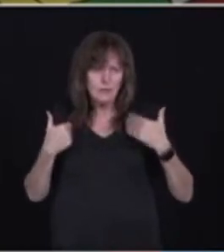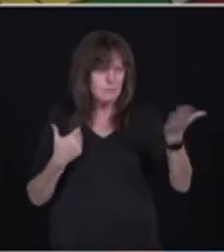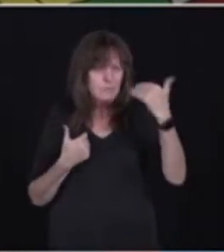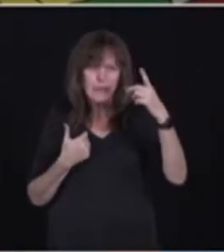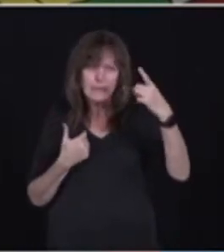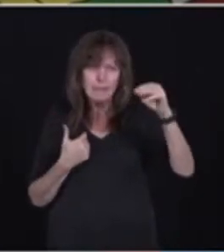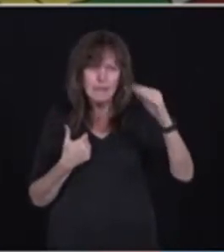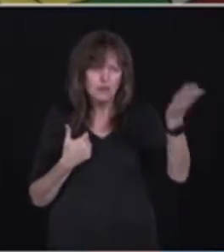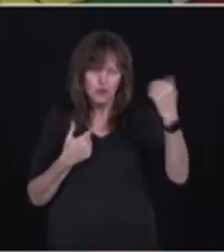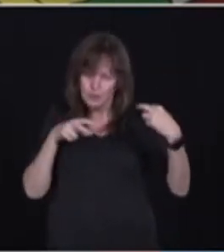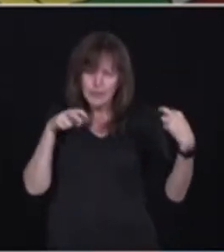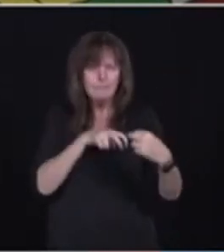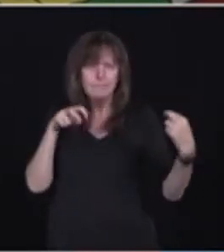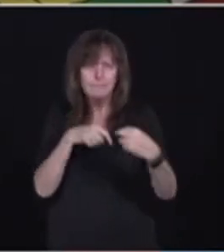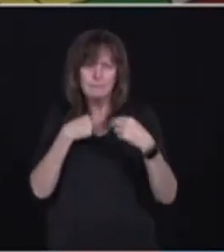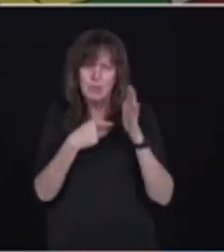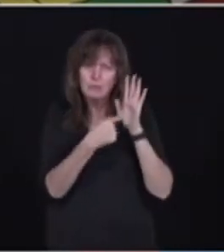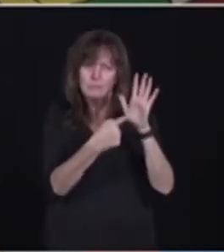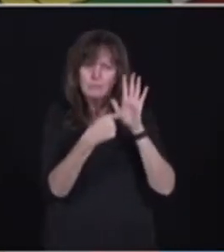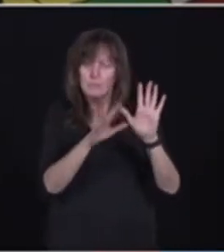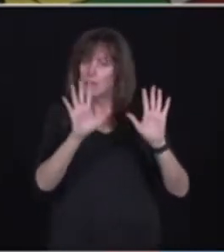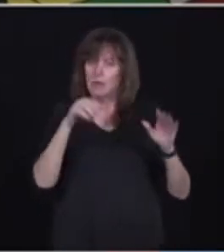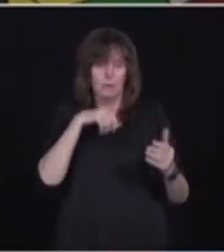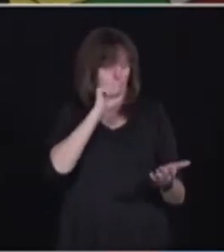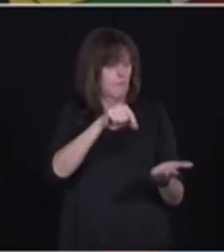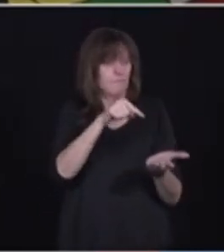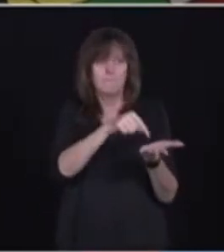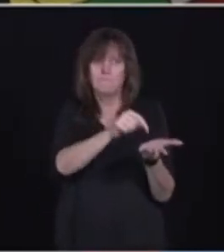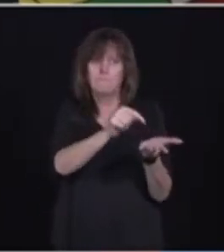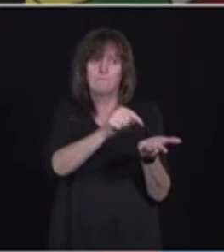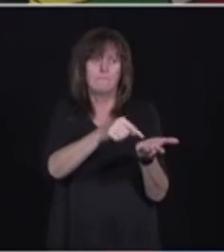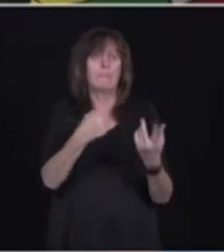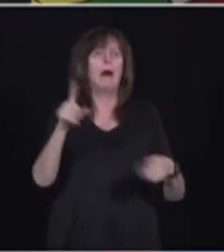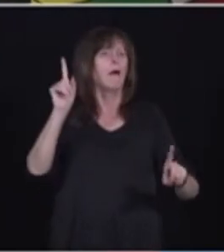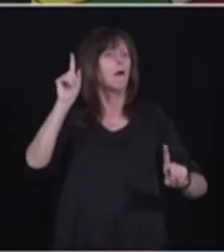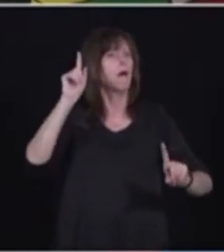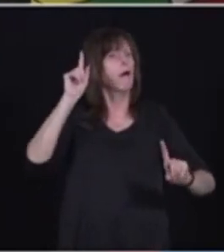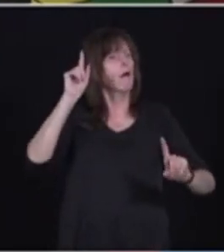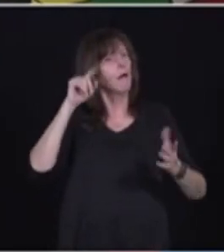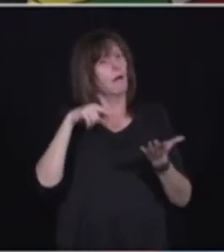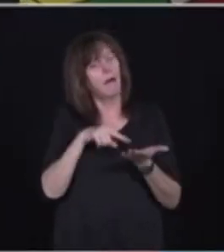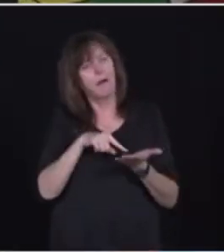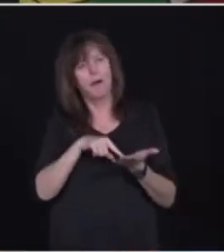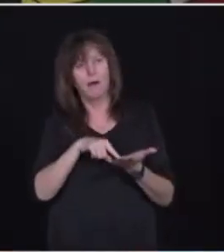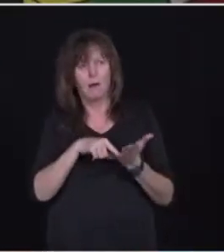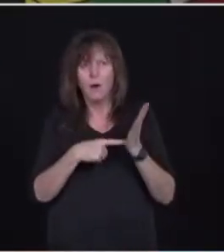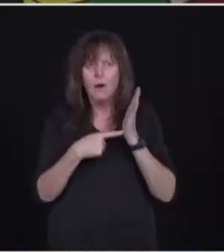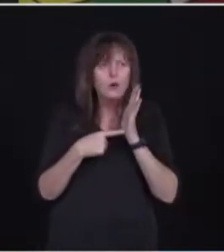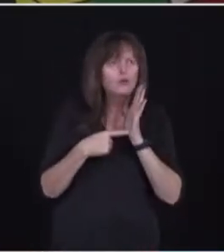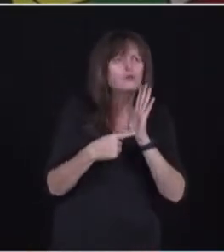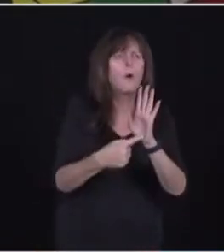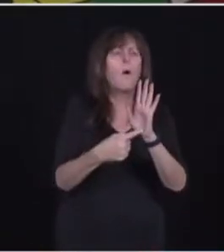and I assure you I'm going to go through line item by line item and we're going to get some anniversaries.